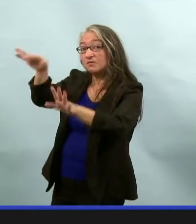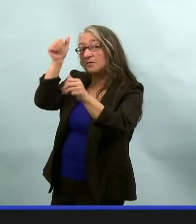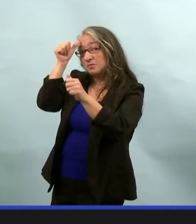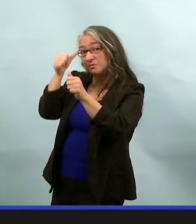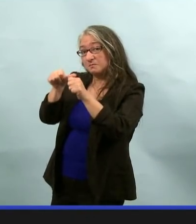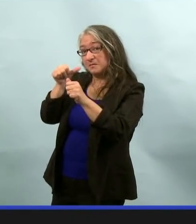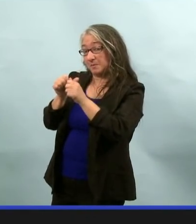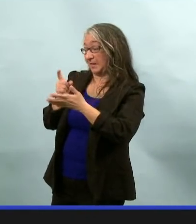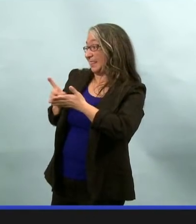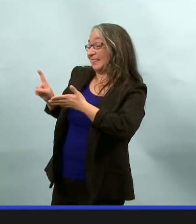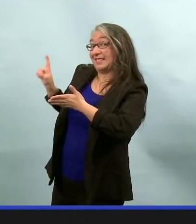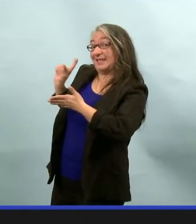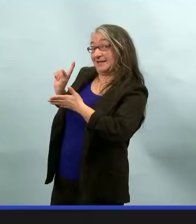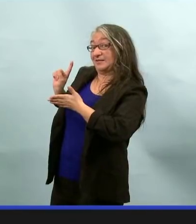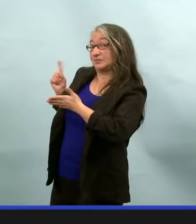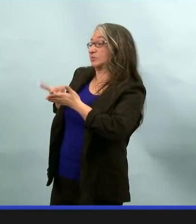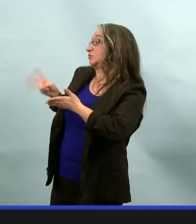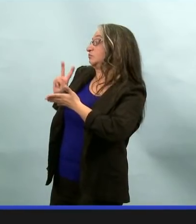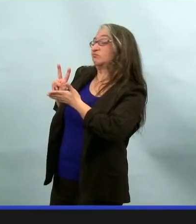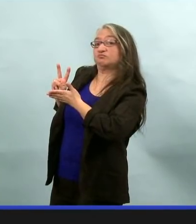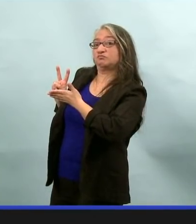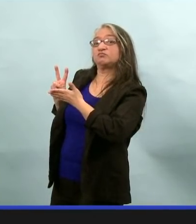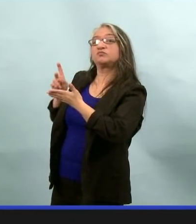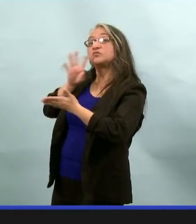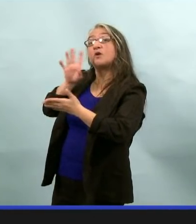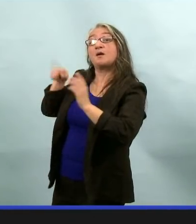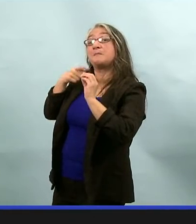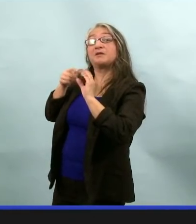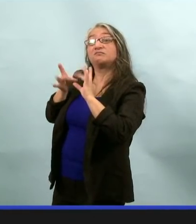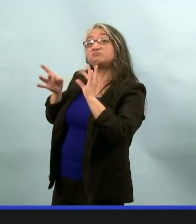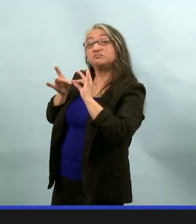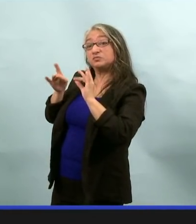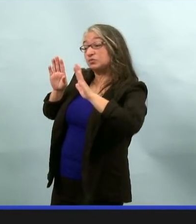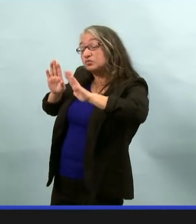children obviously before they were able to be vaccinated have we started to see those decrease